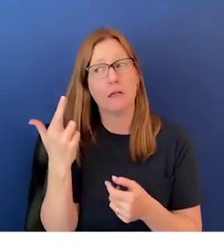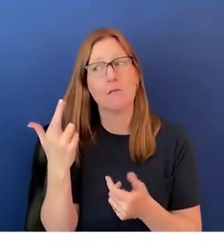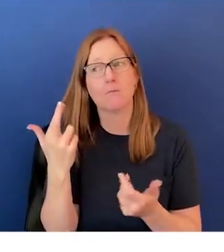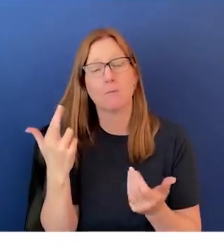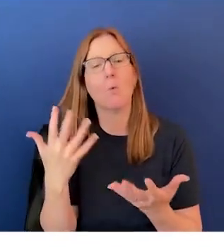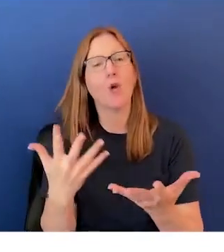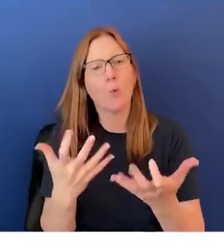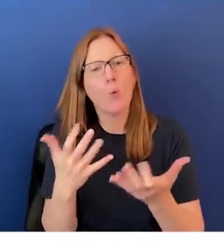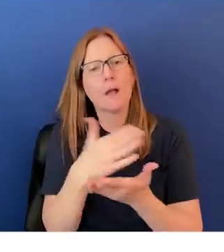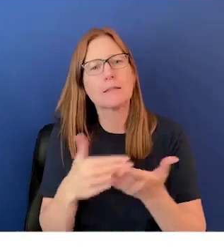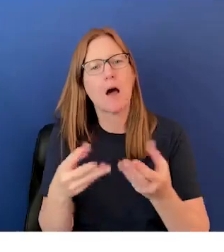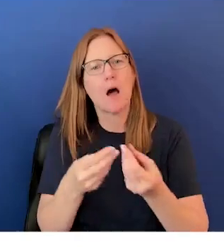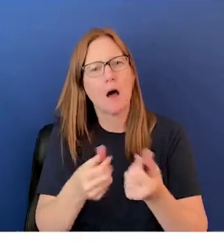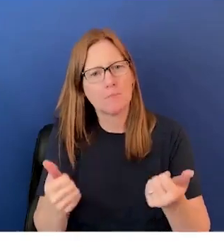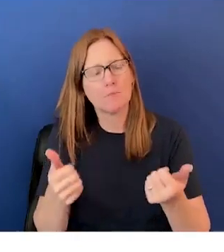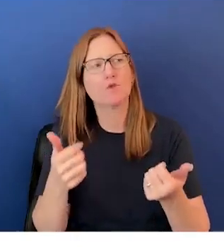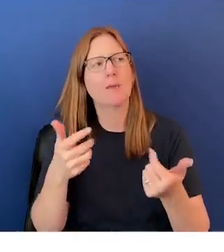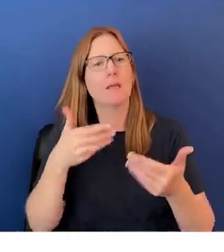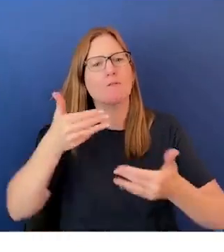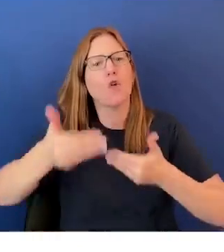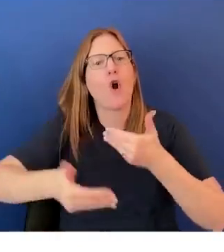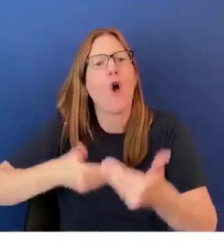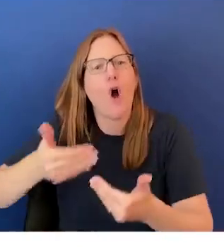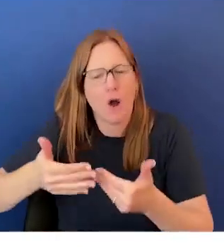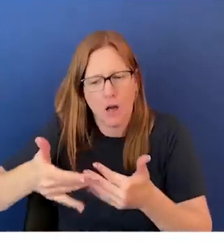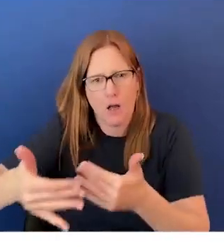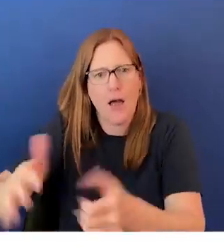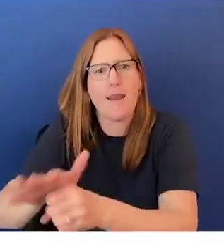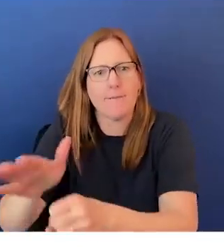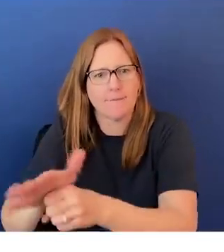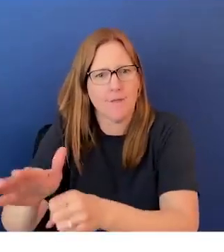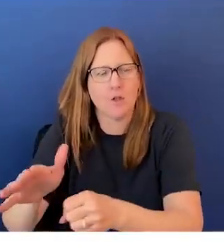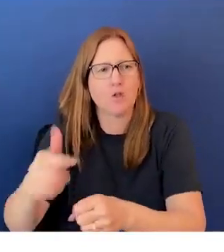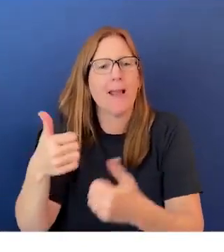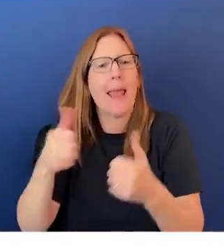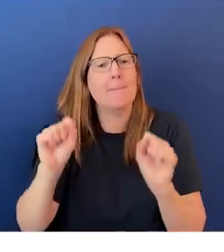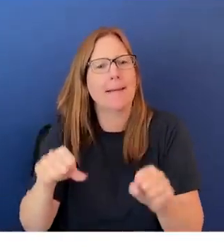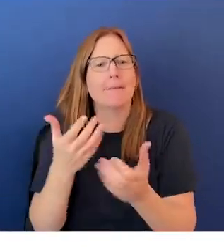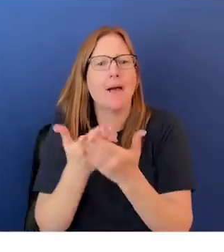solutions to be far along enough the R&D continuum to be able to be viable for all three phases.